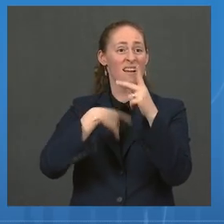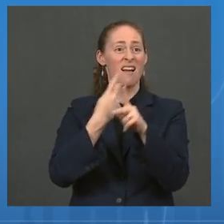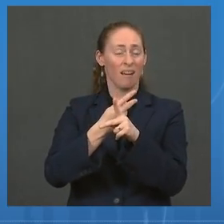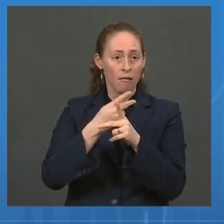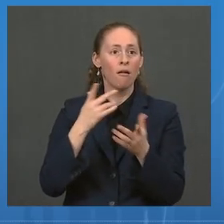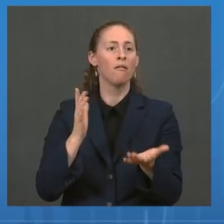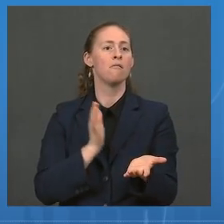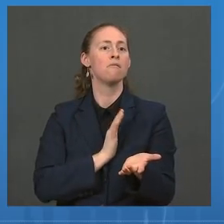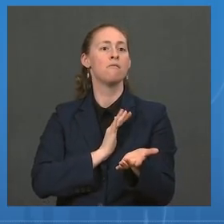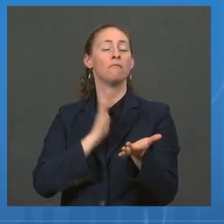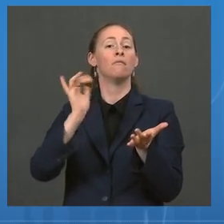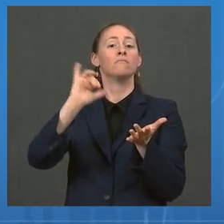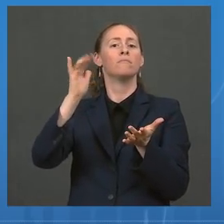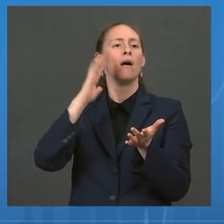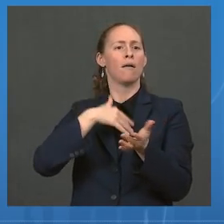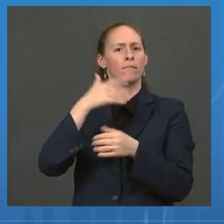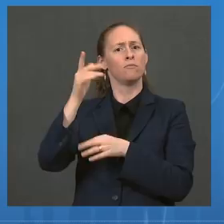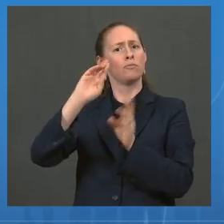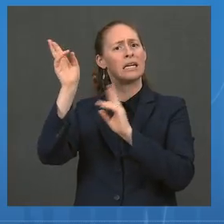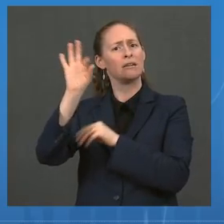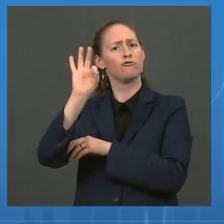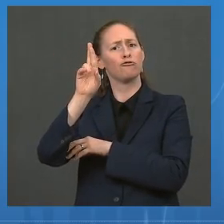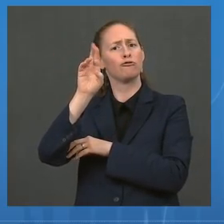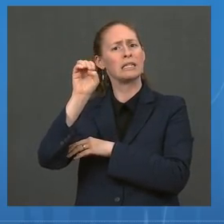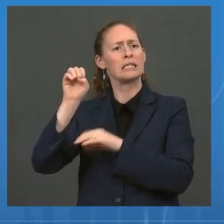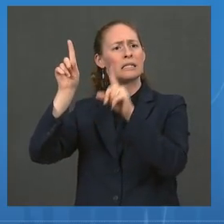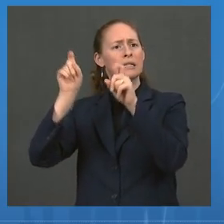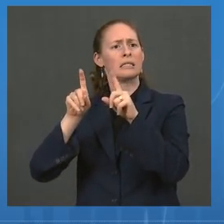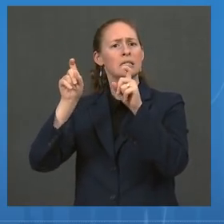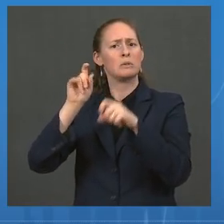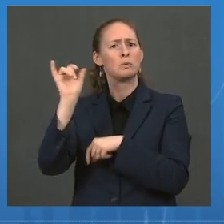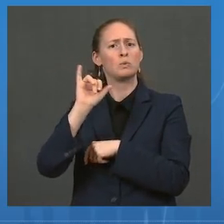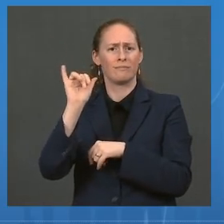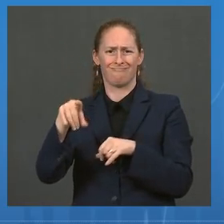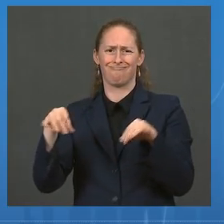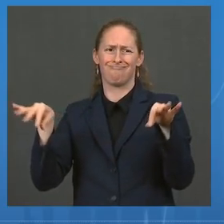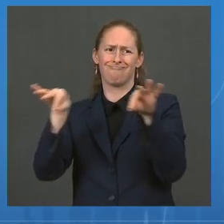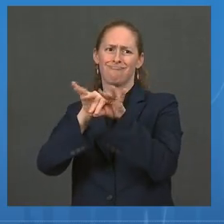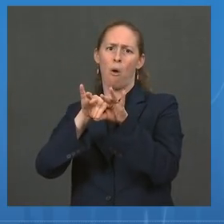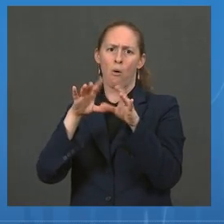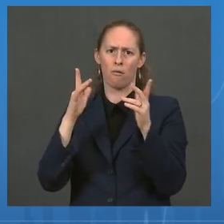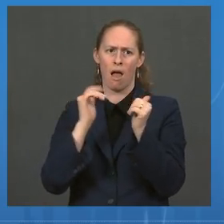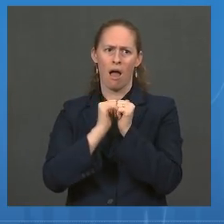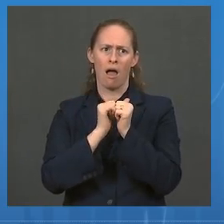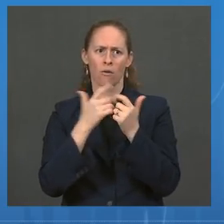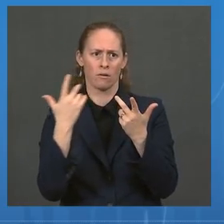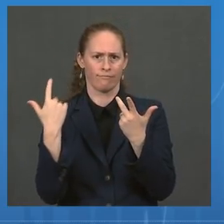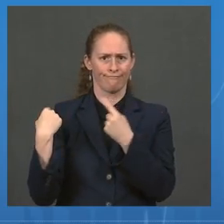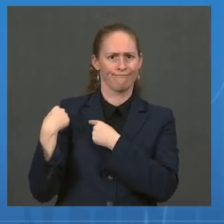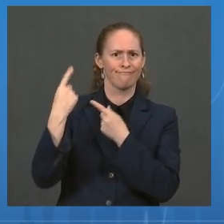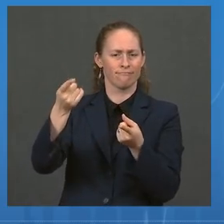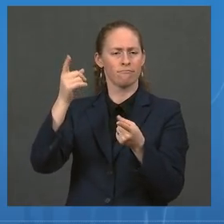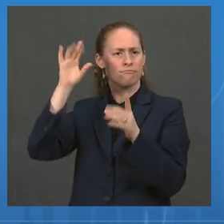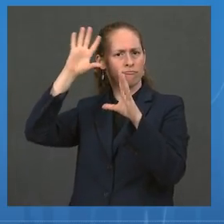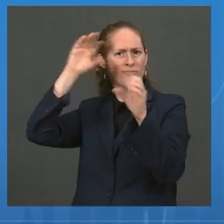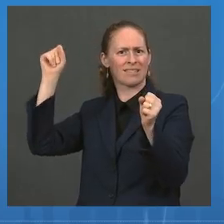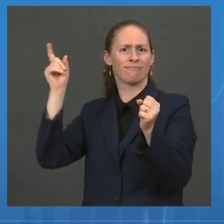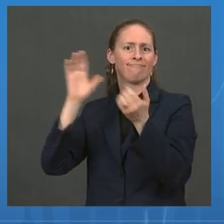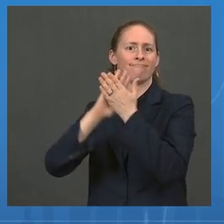Free testing has been central to our COVID response from day one of the administration. And in early September, the President committed